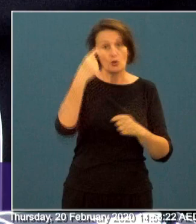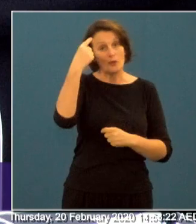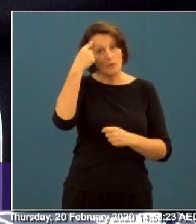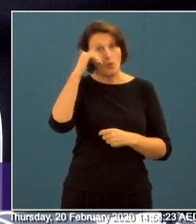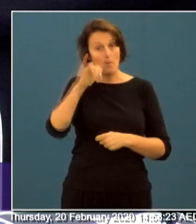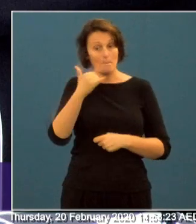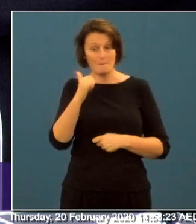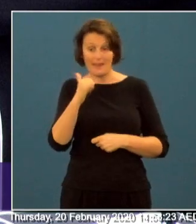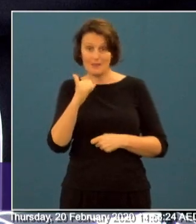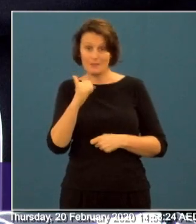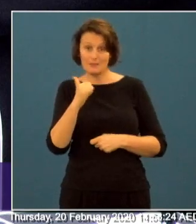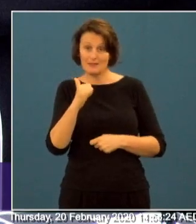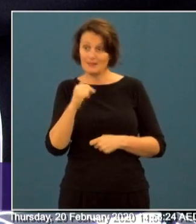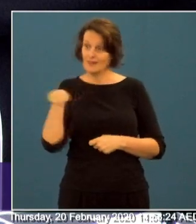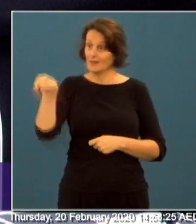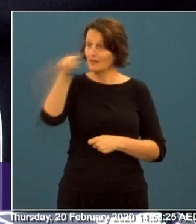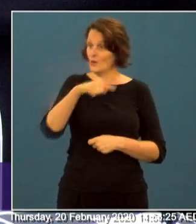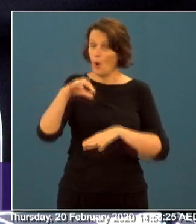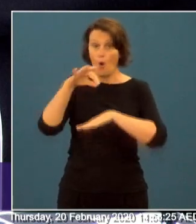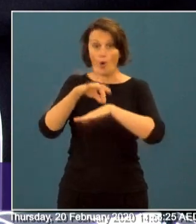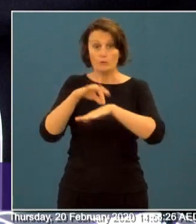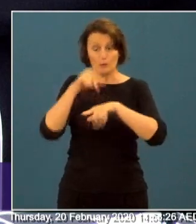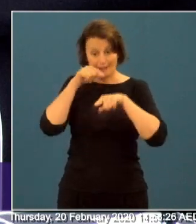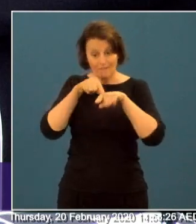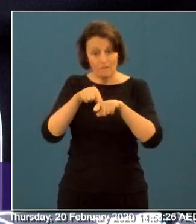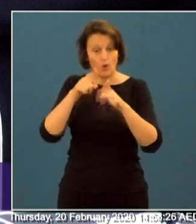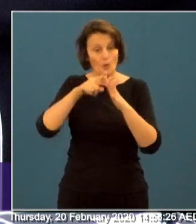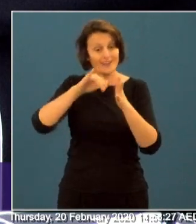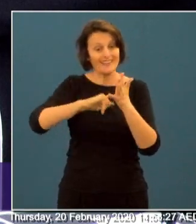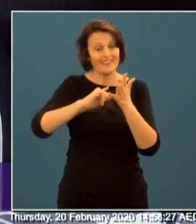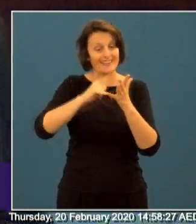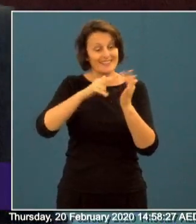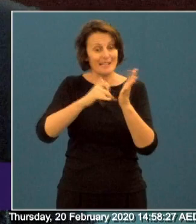to demonstrate how they meet those standards for people with intellectual disability. All right.